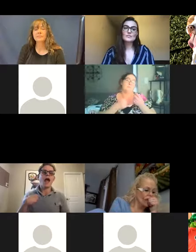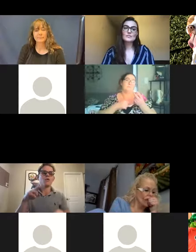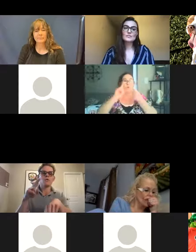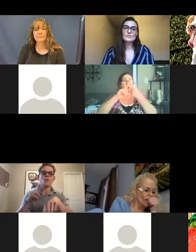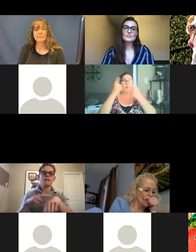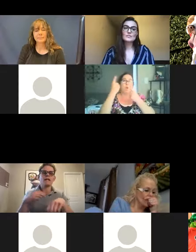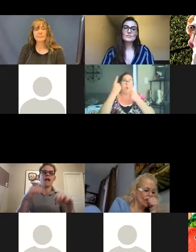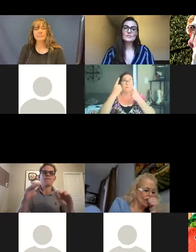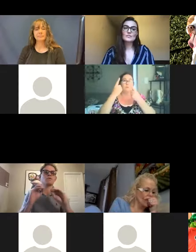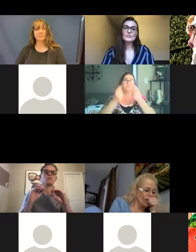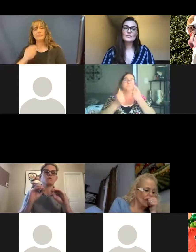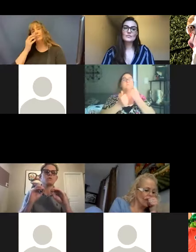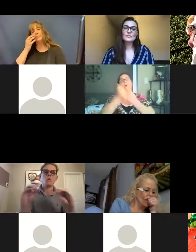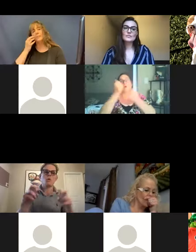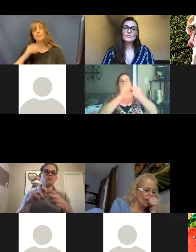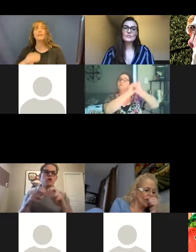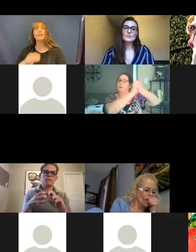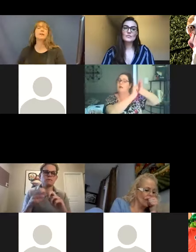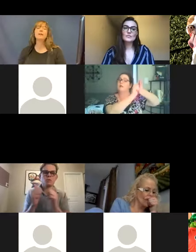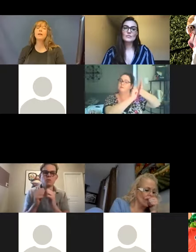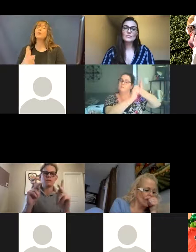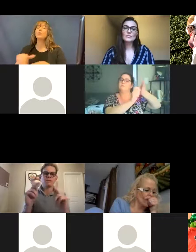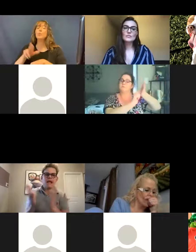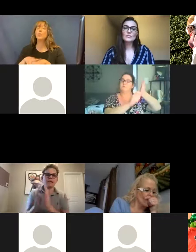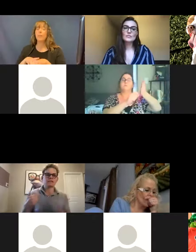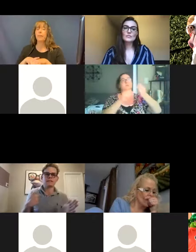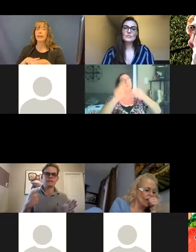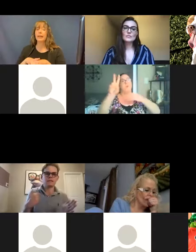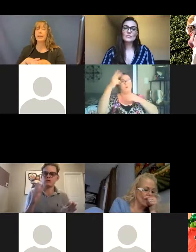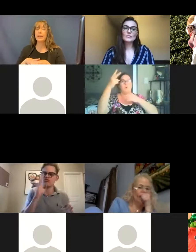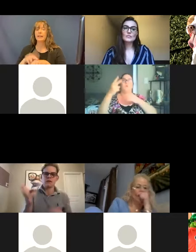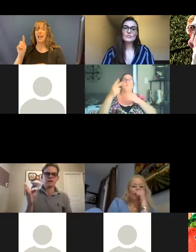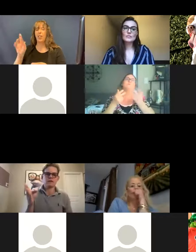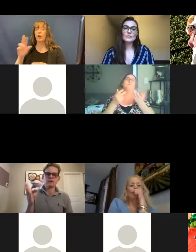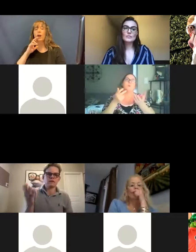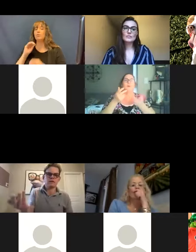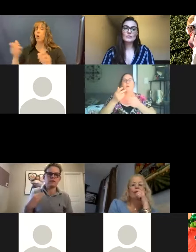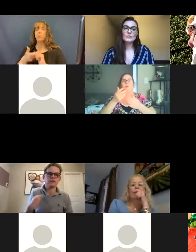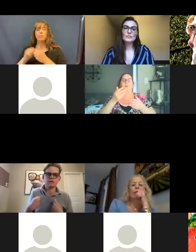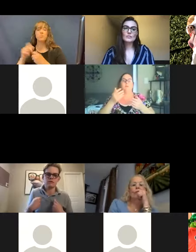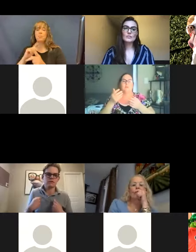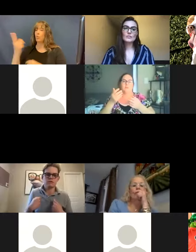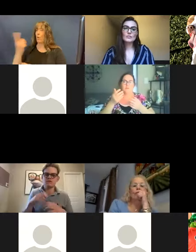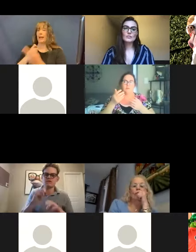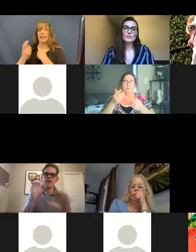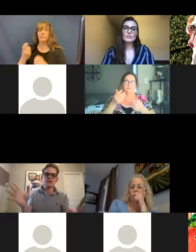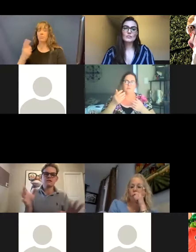Normally I don't have any problems with people asking me directly. They